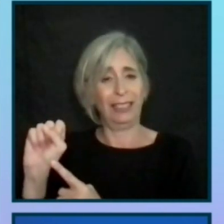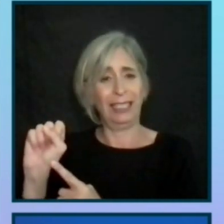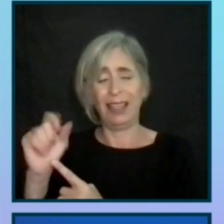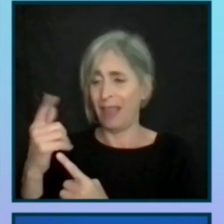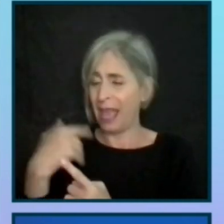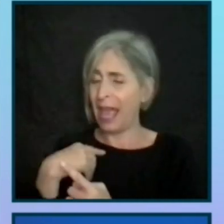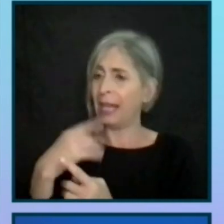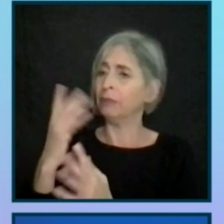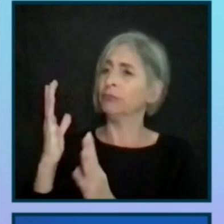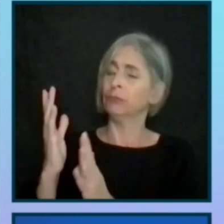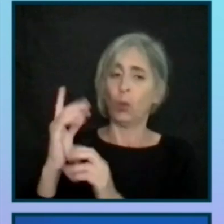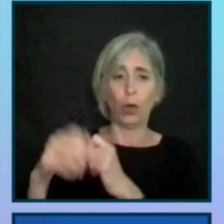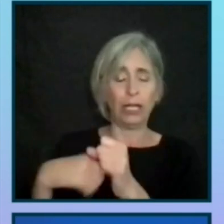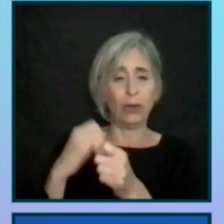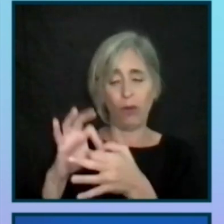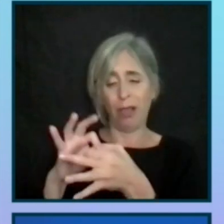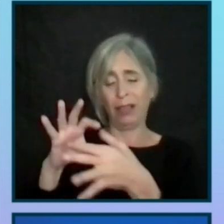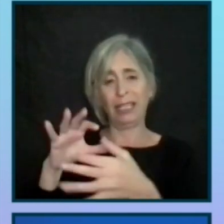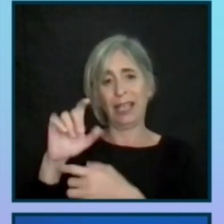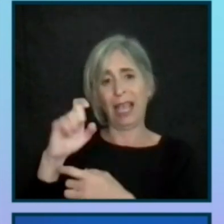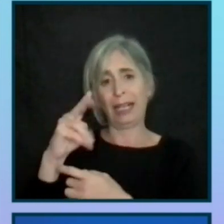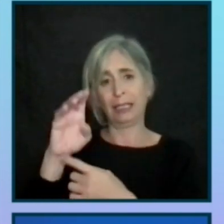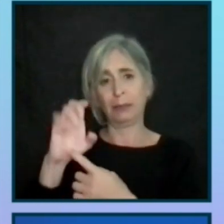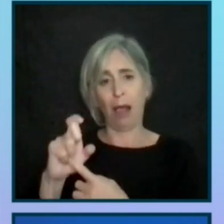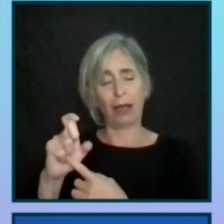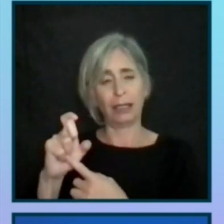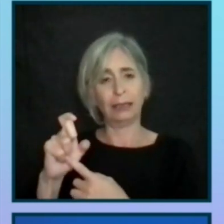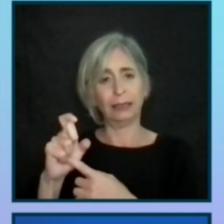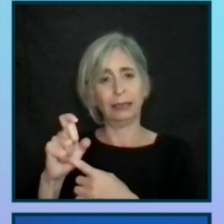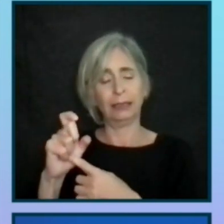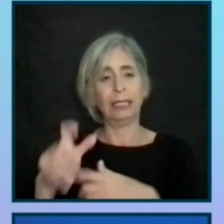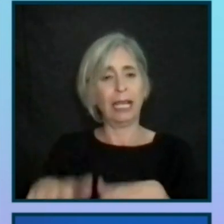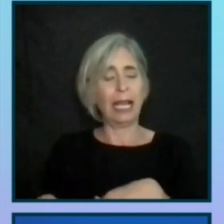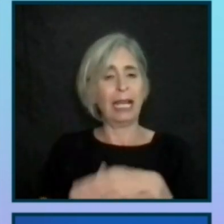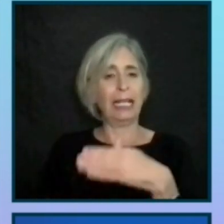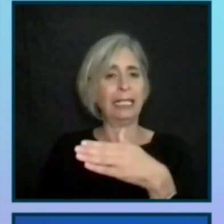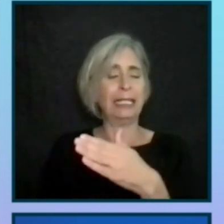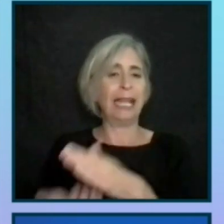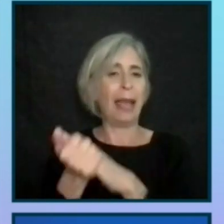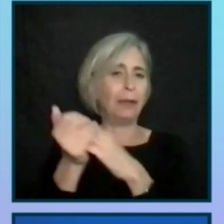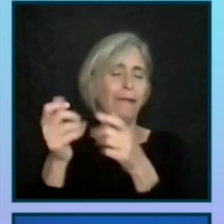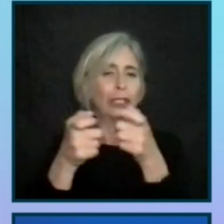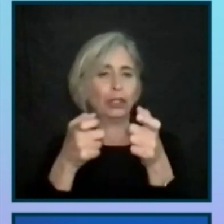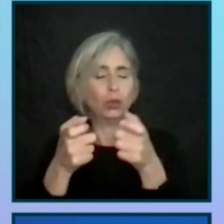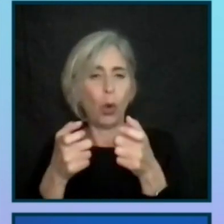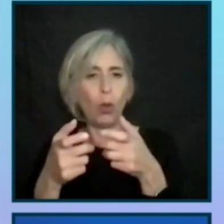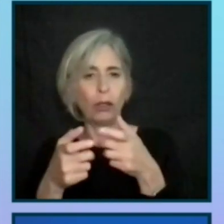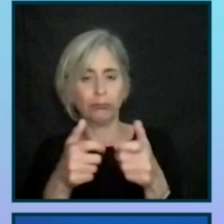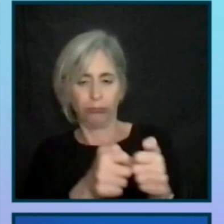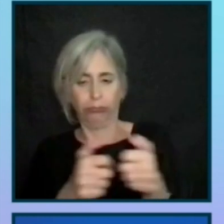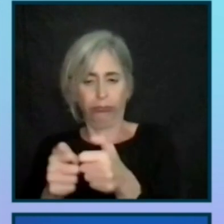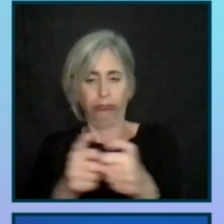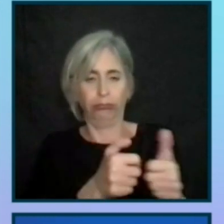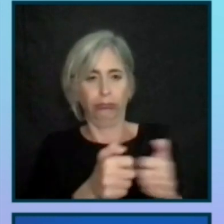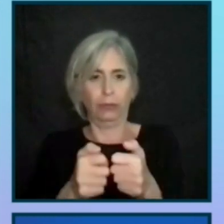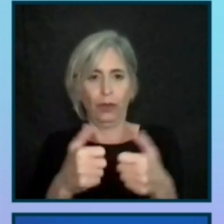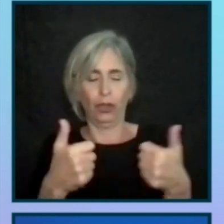when they released the Xbox Adaptive Controller that was really a game changer for gamers who have a disability.